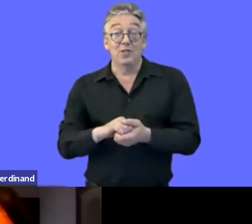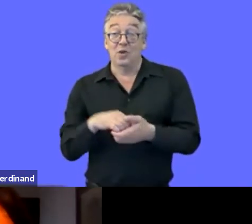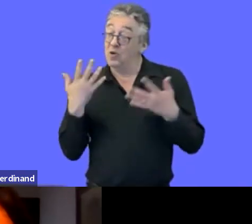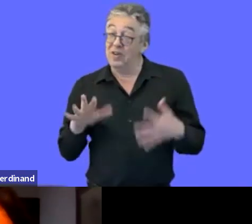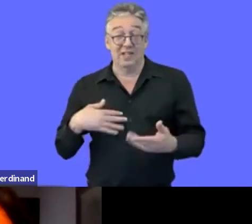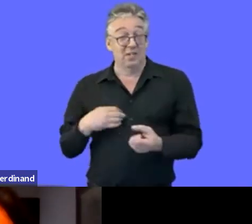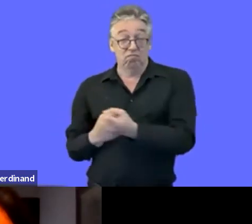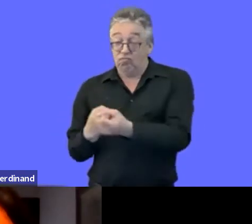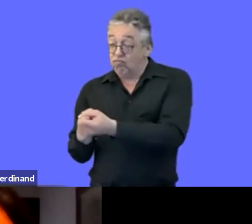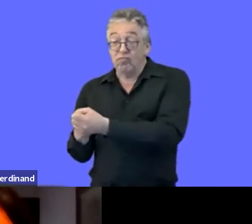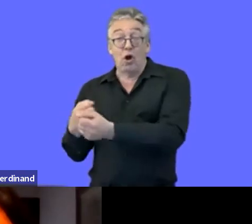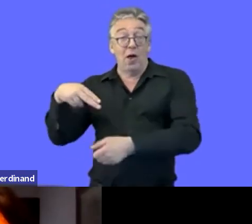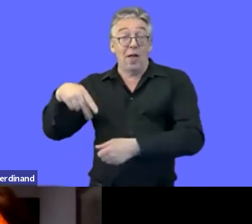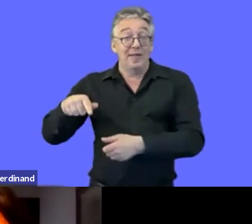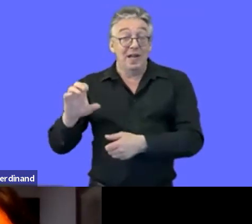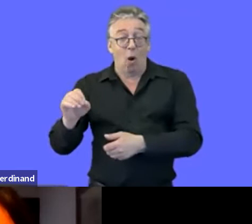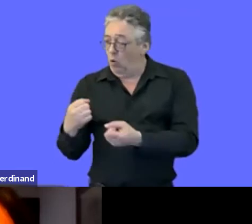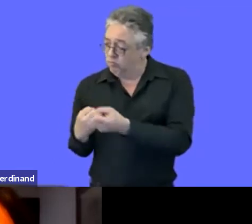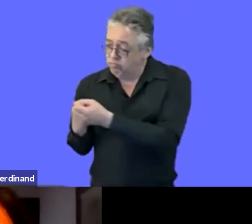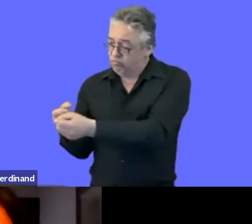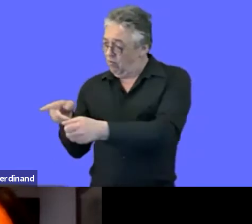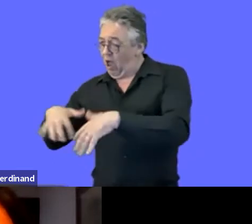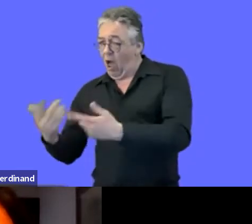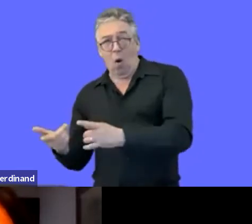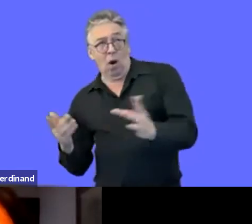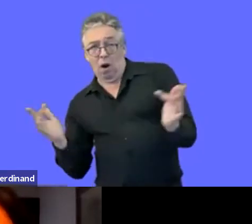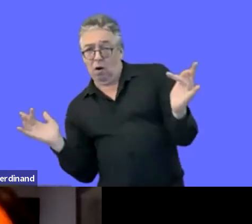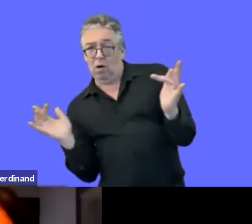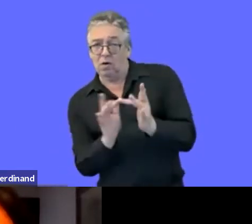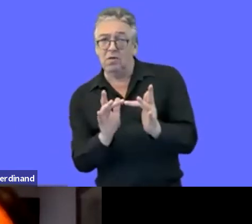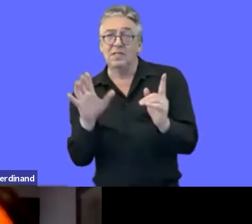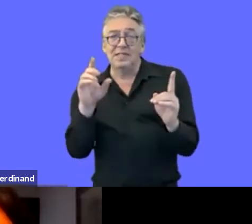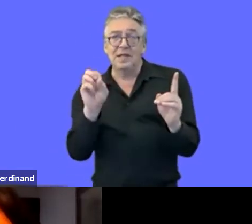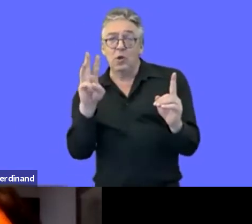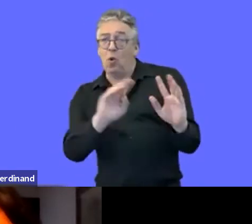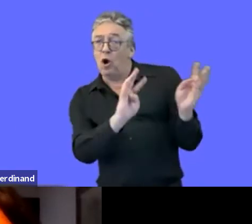to engage with the CEDAW committee as so my intervention is based